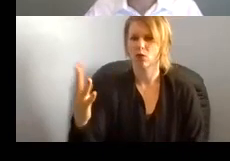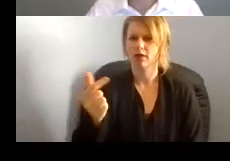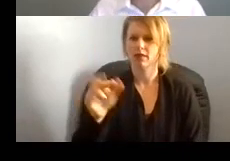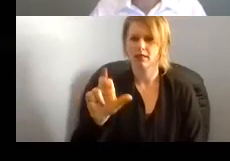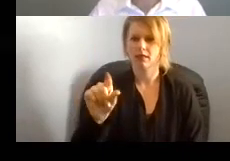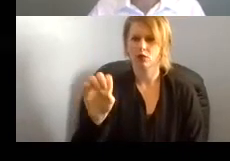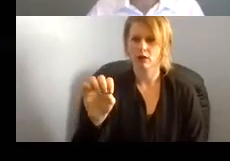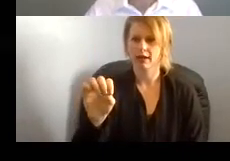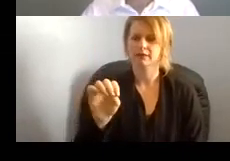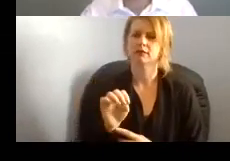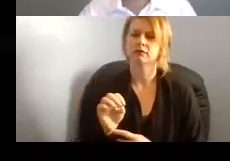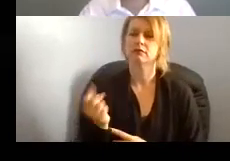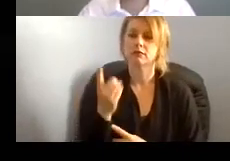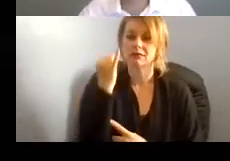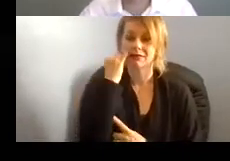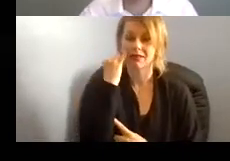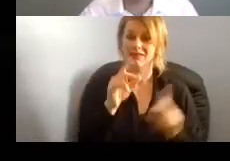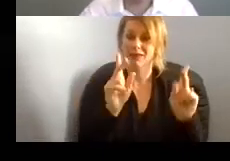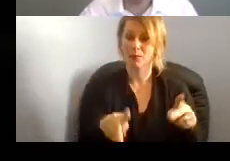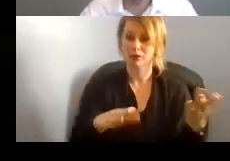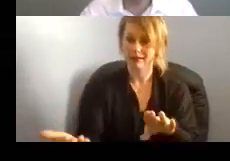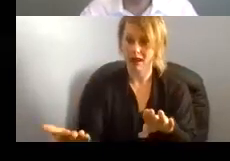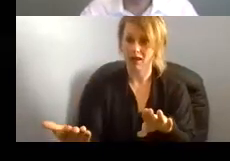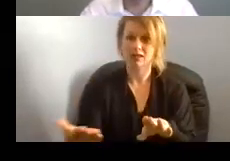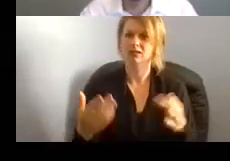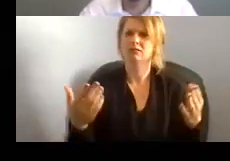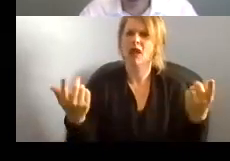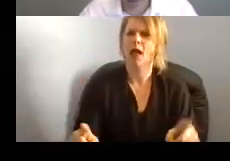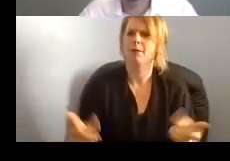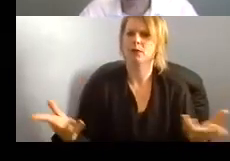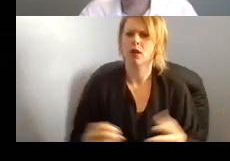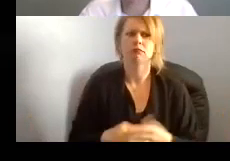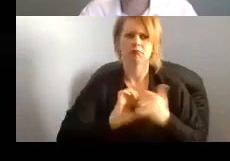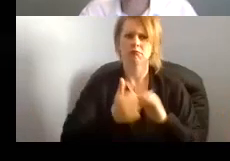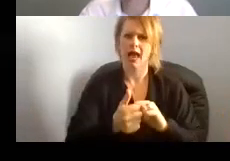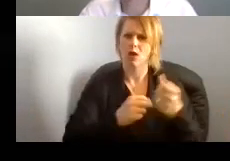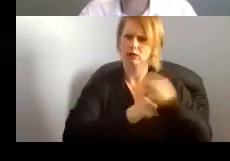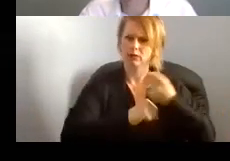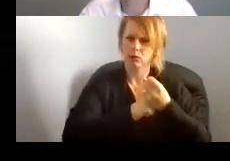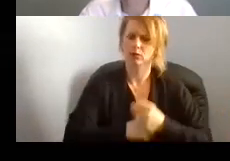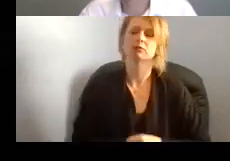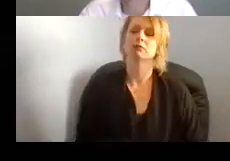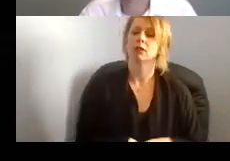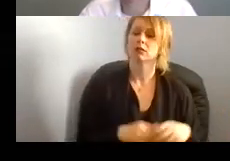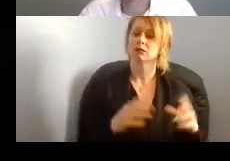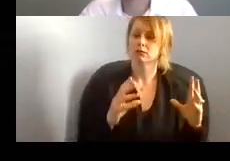happens when someone dies and how we feel and how we can get support. And afterwards, the children wrote letters, and the teacher sent them to me.